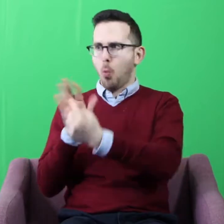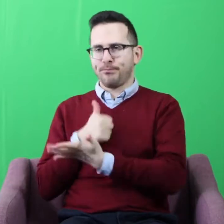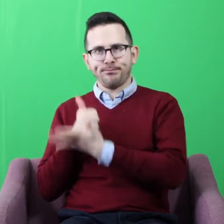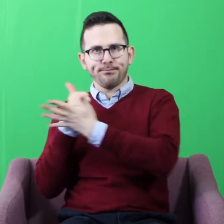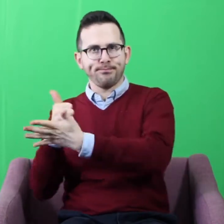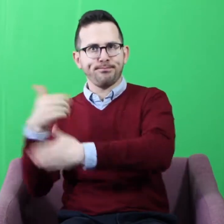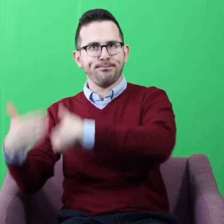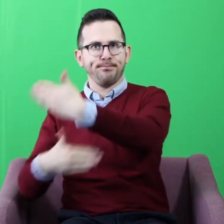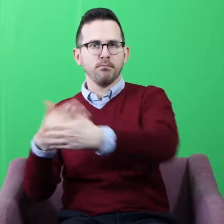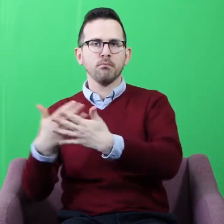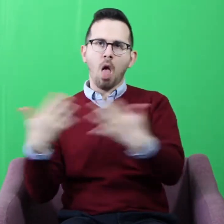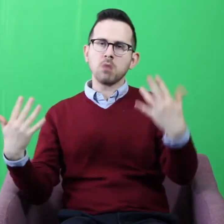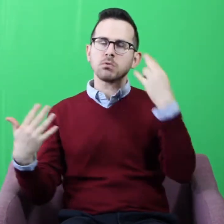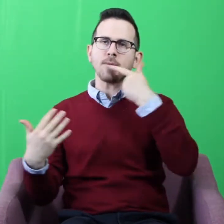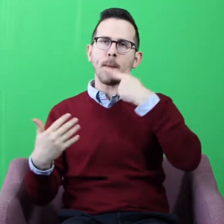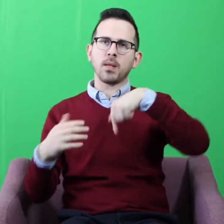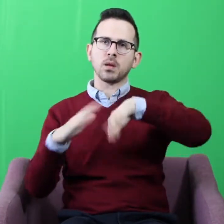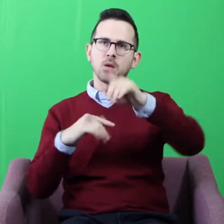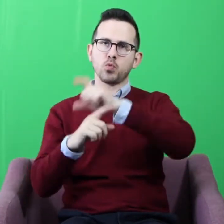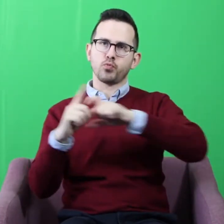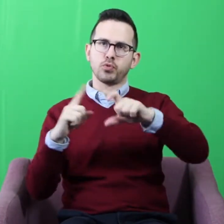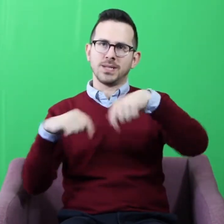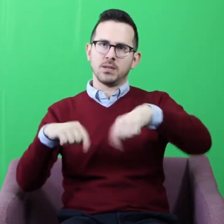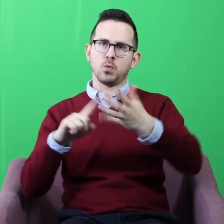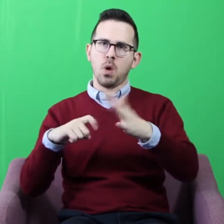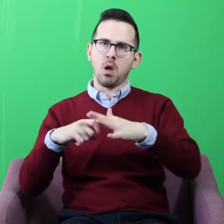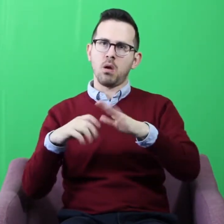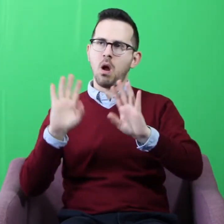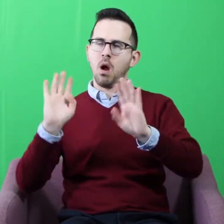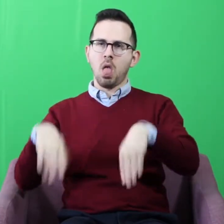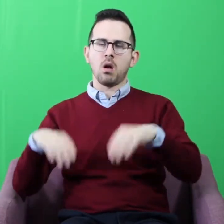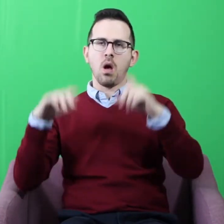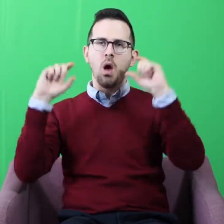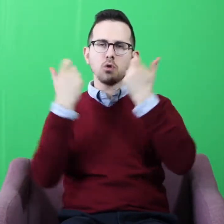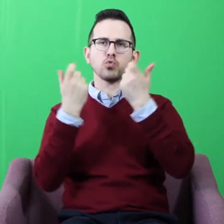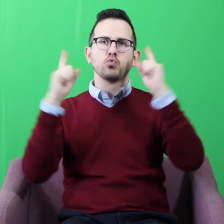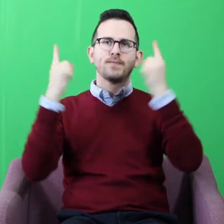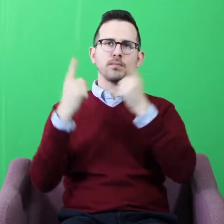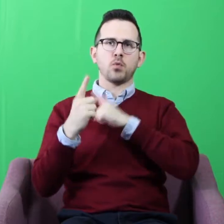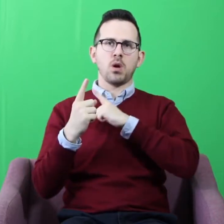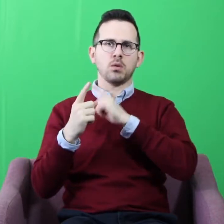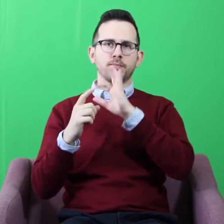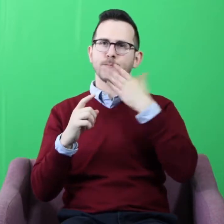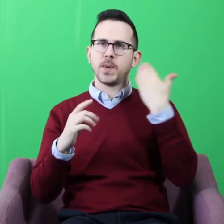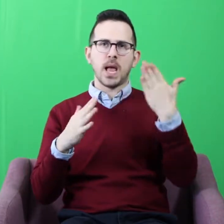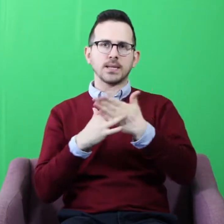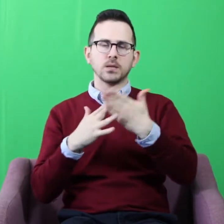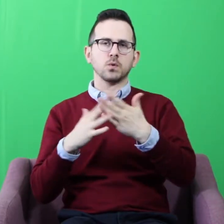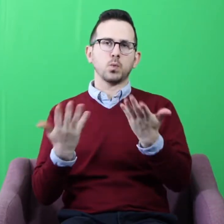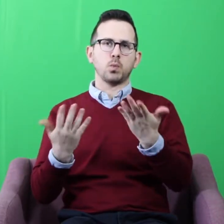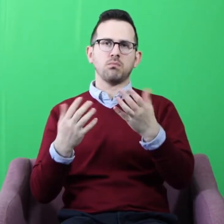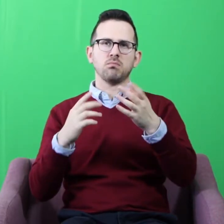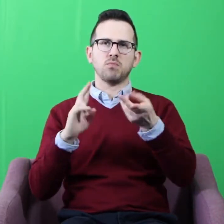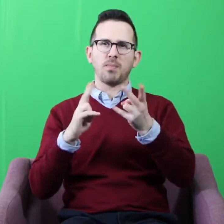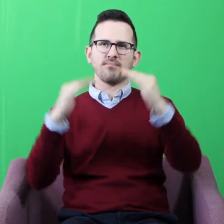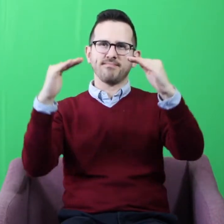Many Deaf people feel that they can’t go to college or university because they will not have the access or the standard of interpreting is low